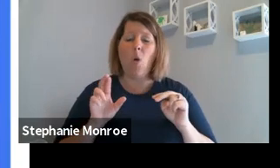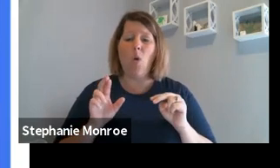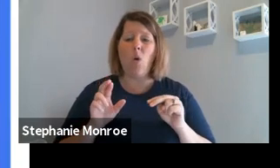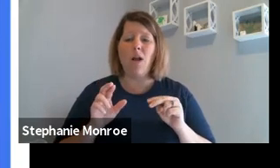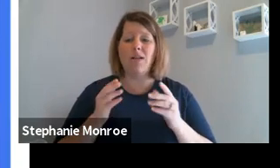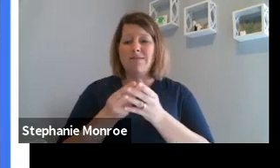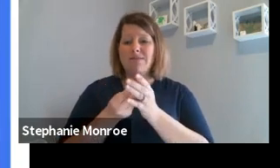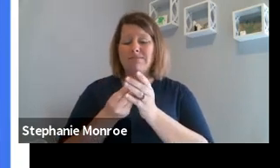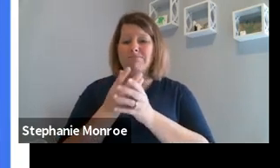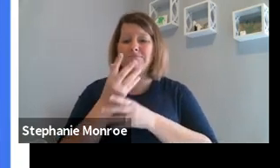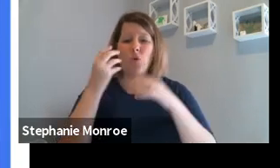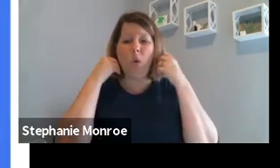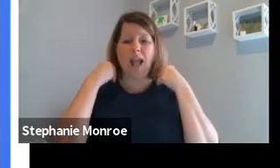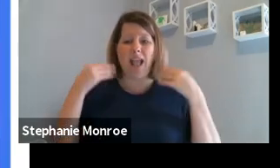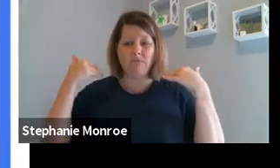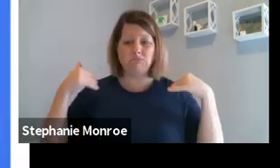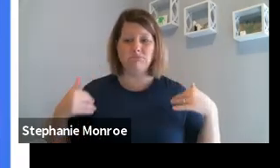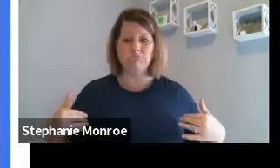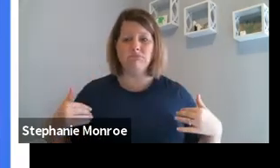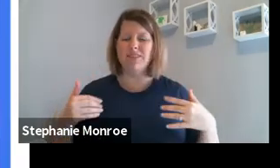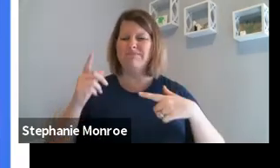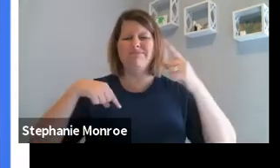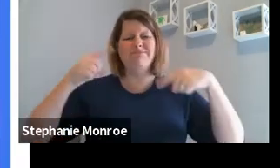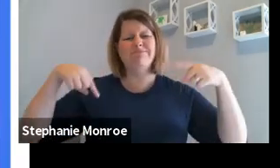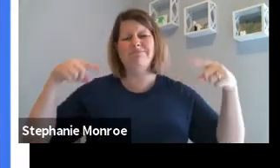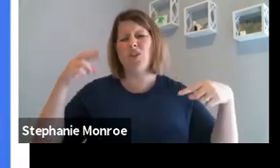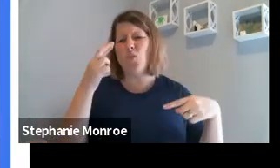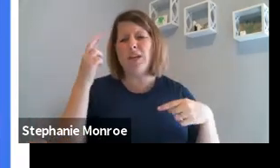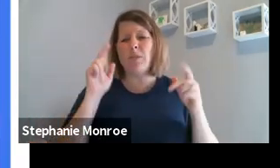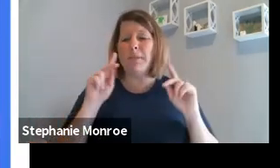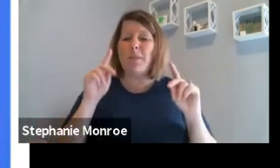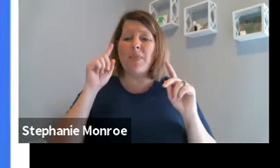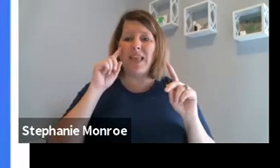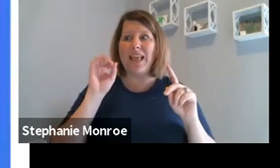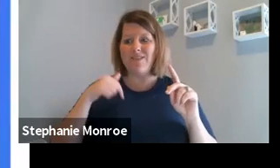There're endless of reasons why victims sometimes think that if they do something differently,